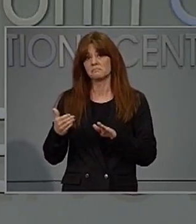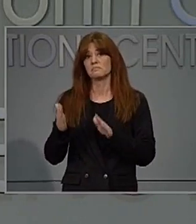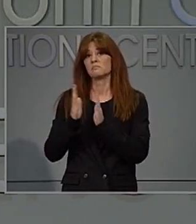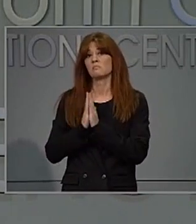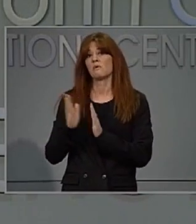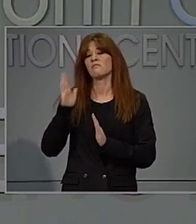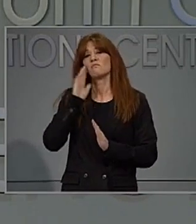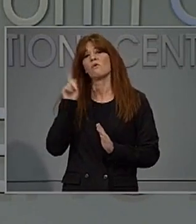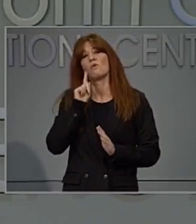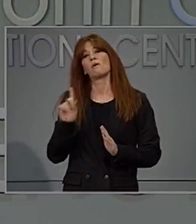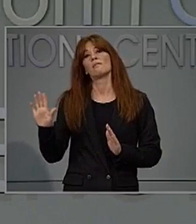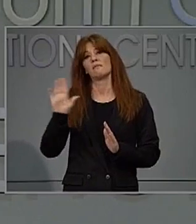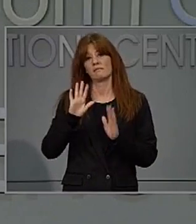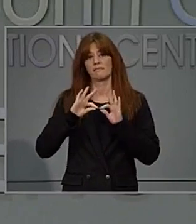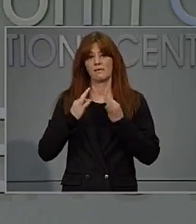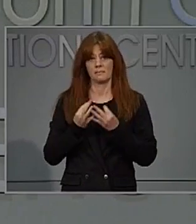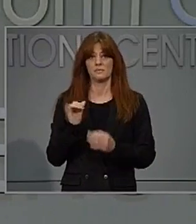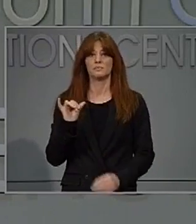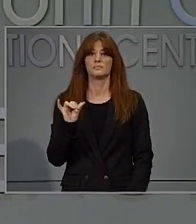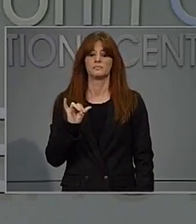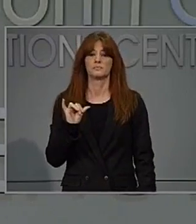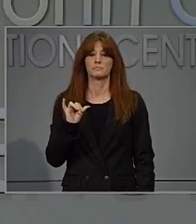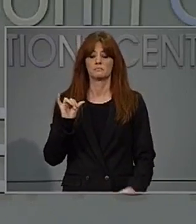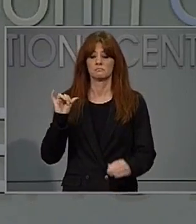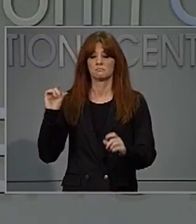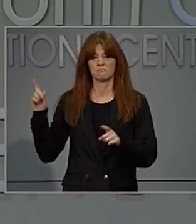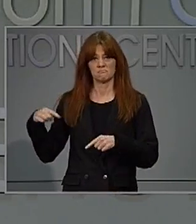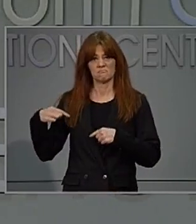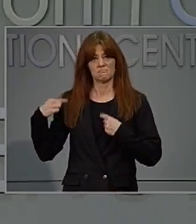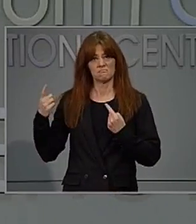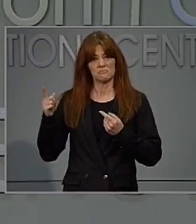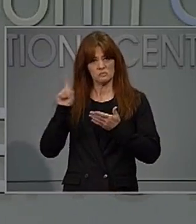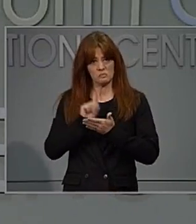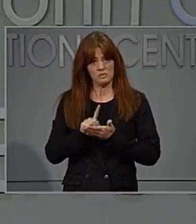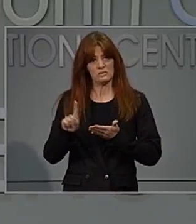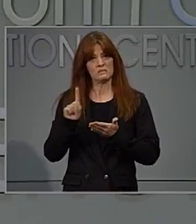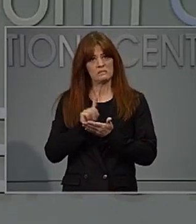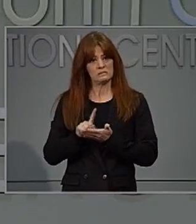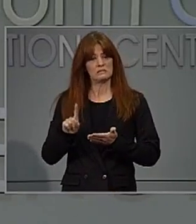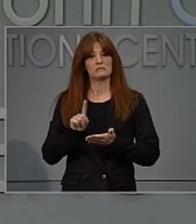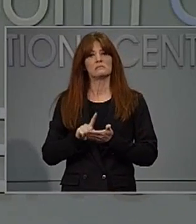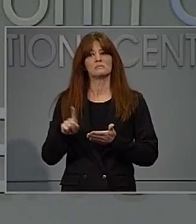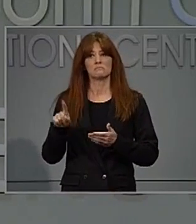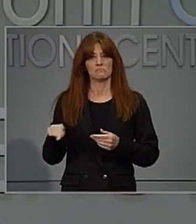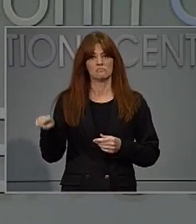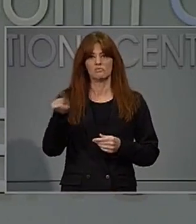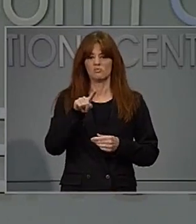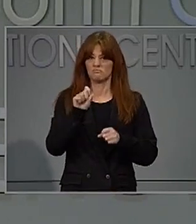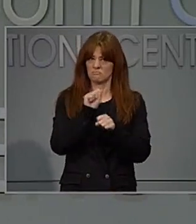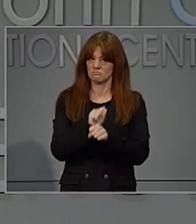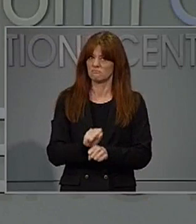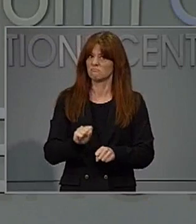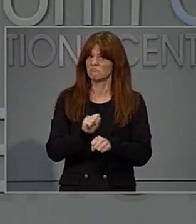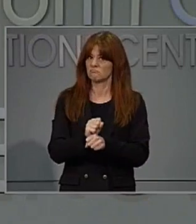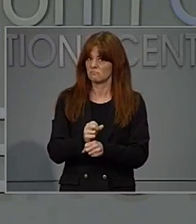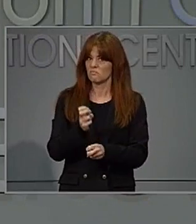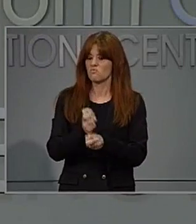THE HOSPITAL AND SADLY, 452 DEATHS. WE PRAY FOR THOSE WE HAVE LOST